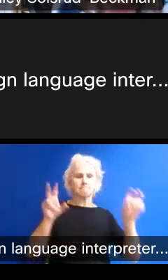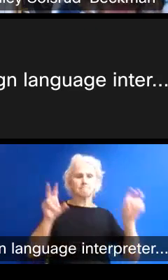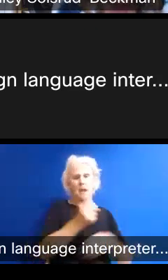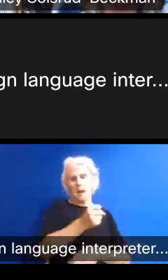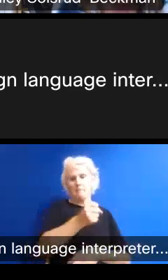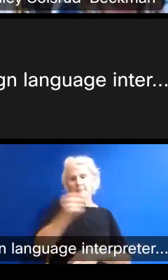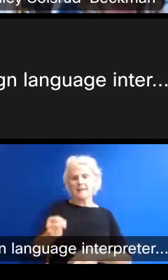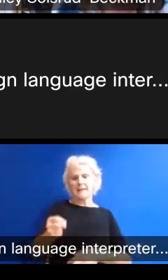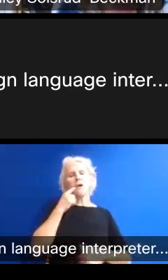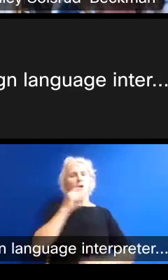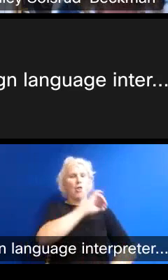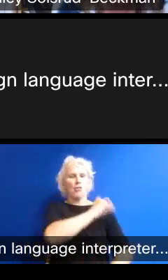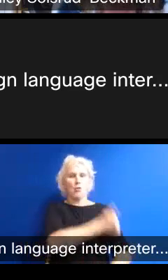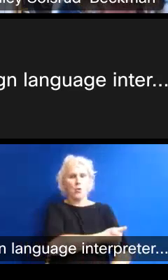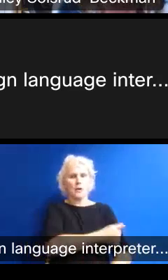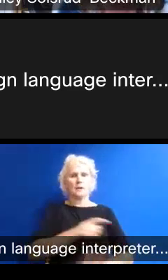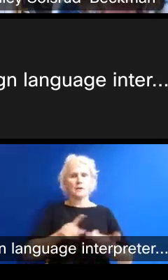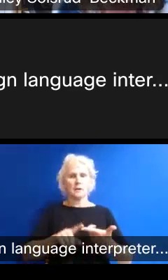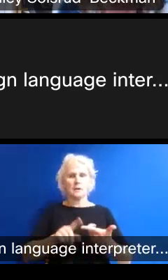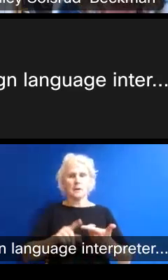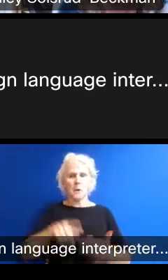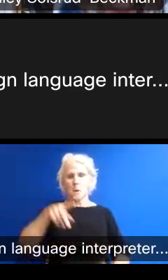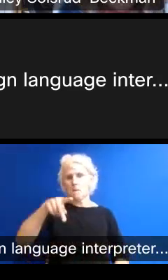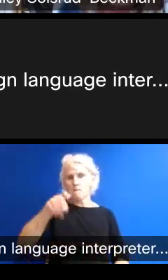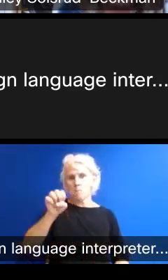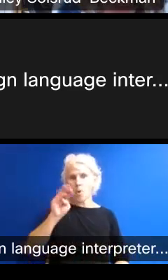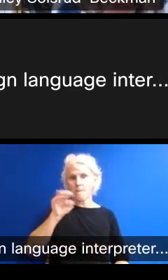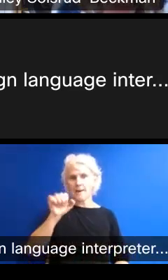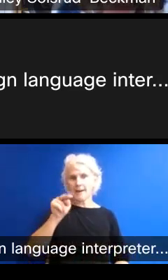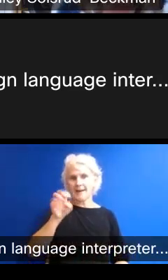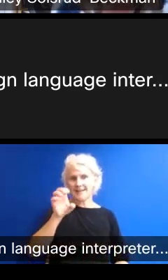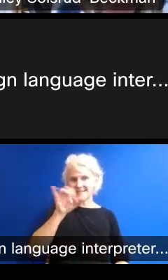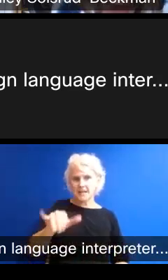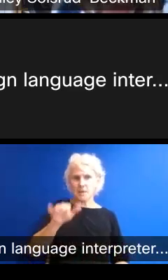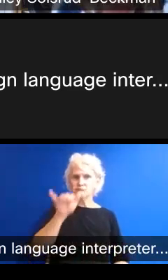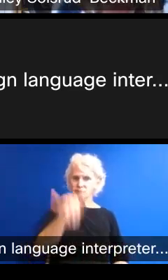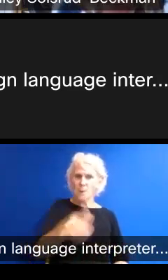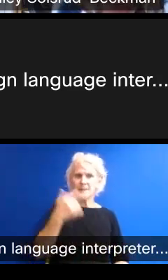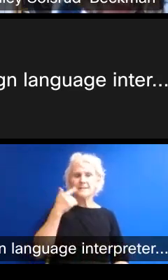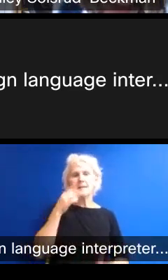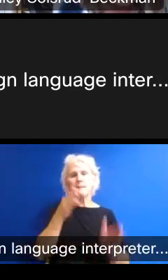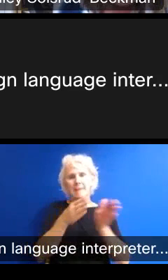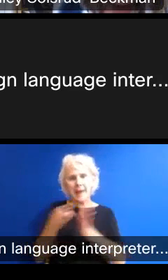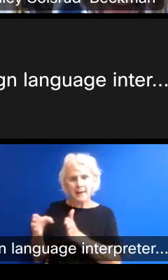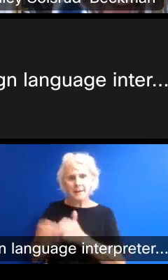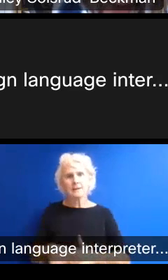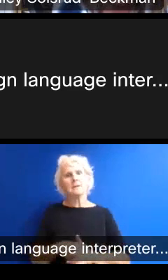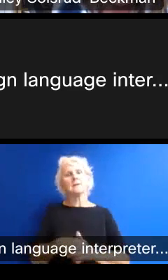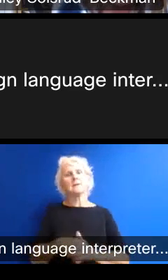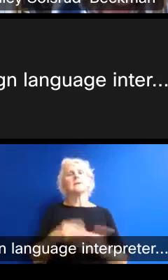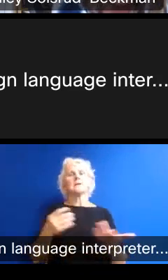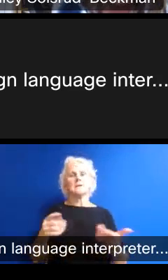for there to be permanency planning with typically the goal of reunification, a relative or kinship